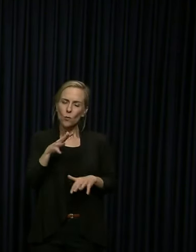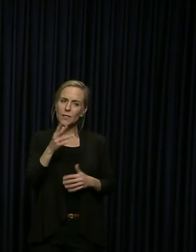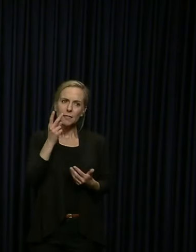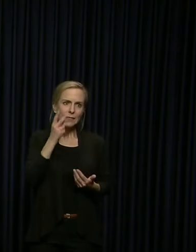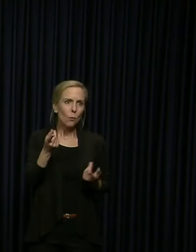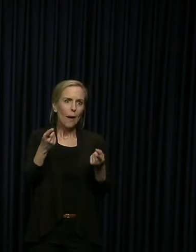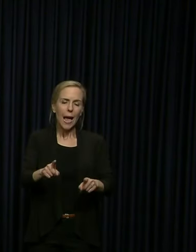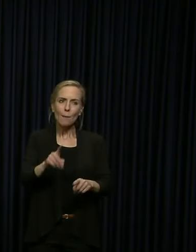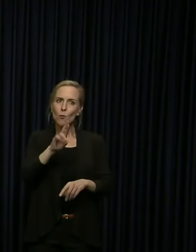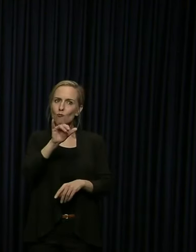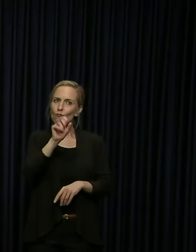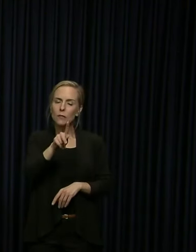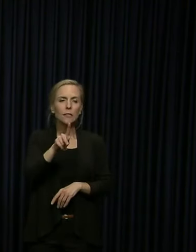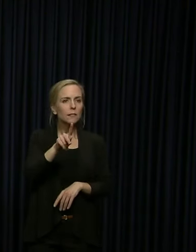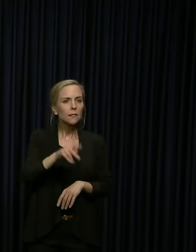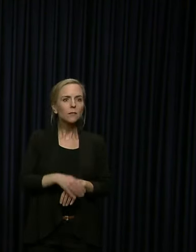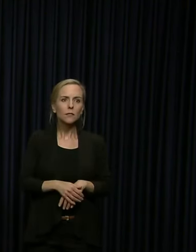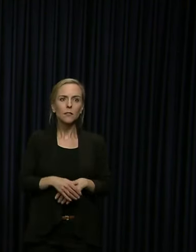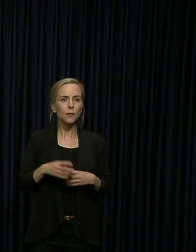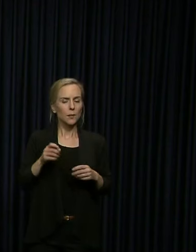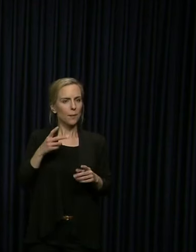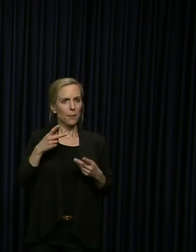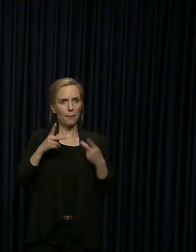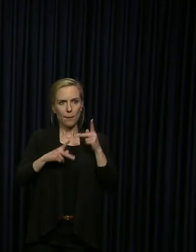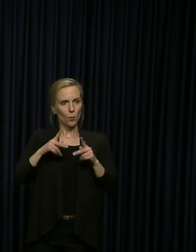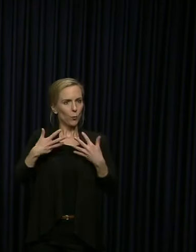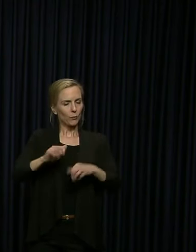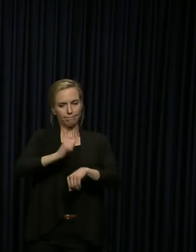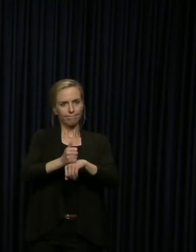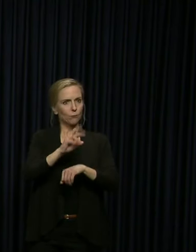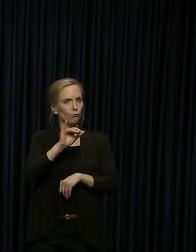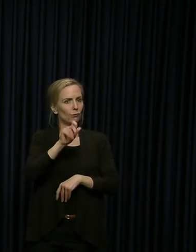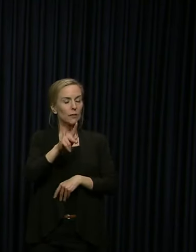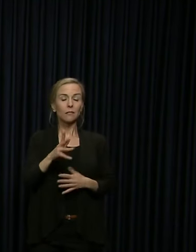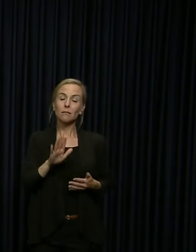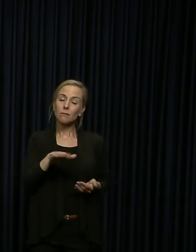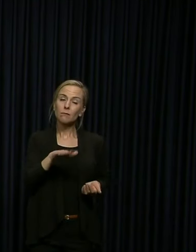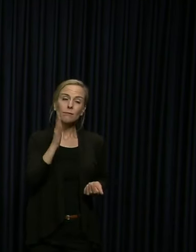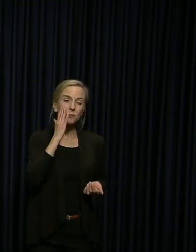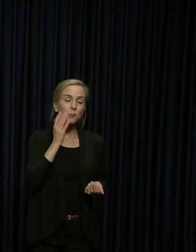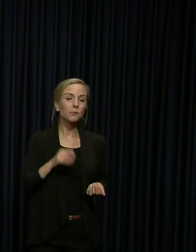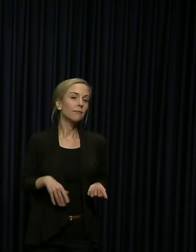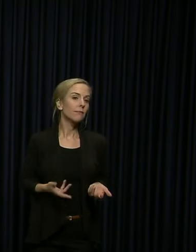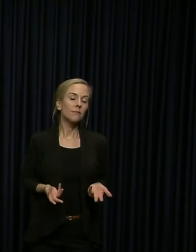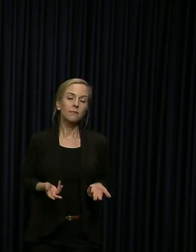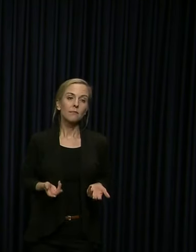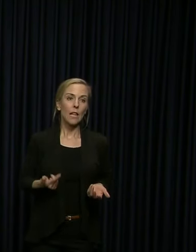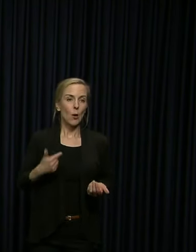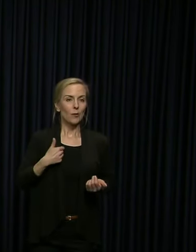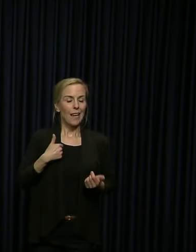GUIDANCE THROUGH THE END OF APRIL, THAT WAS THE RIGHT THING TO DO. AND THAT WAS PRETTY HELPFUL.